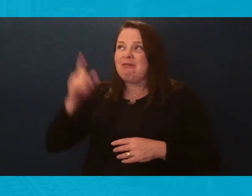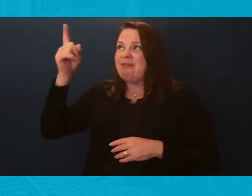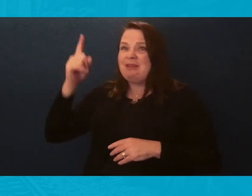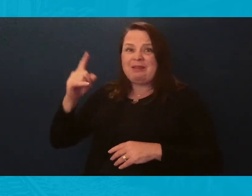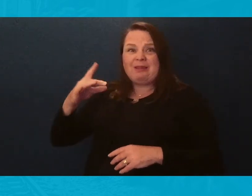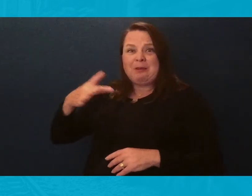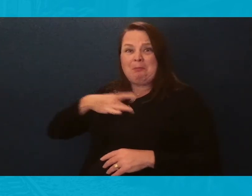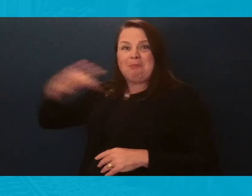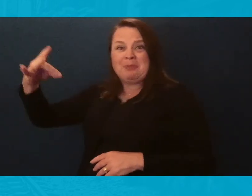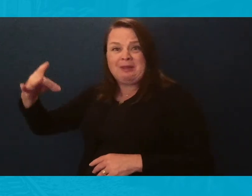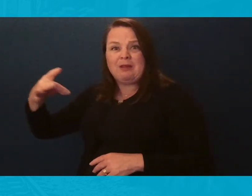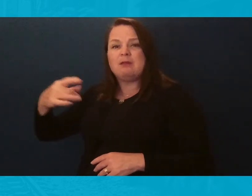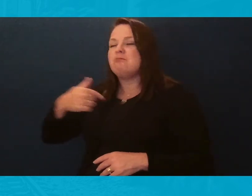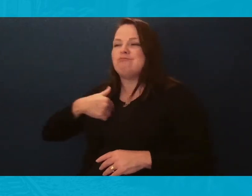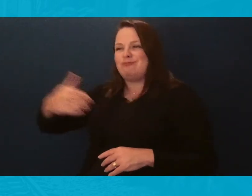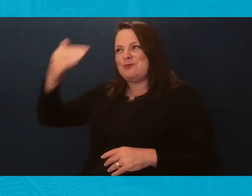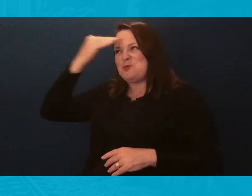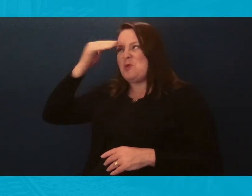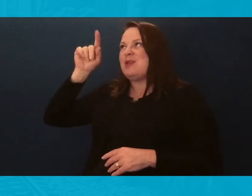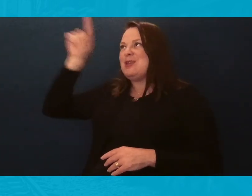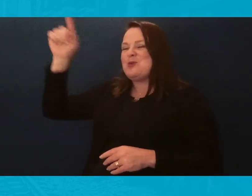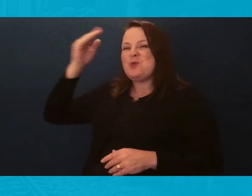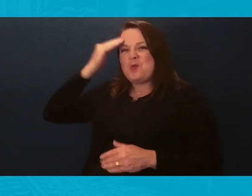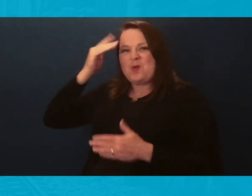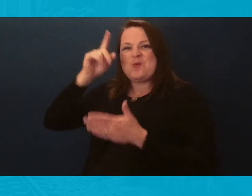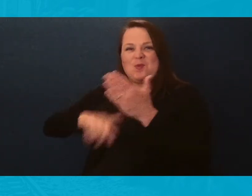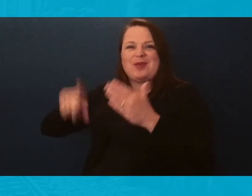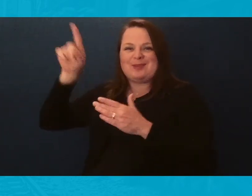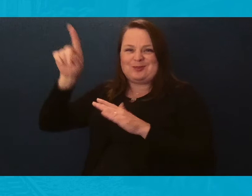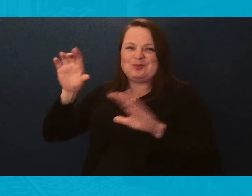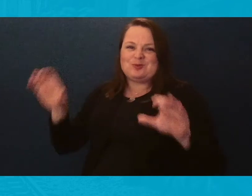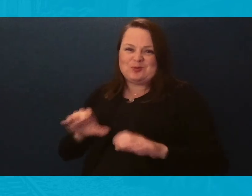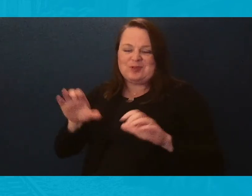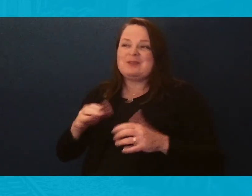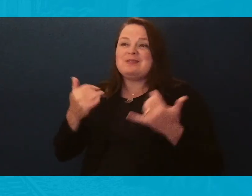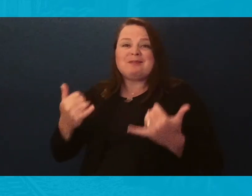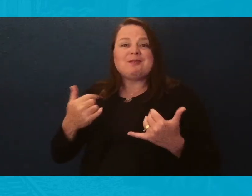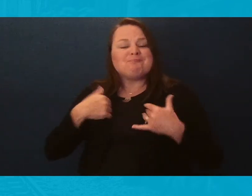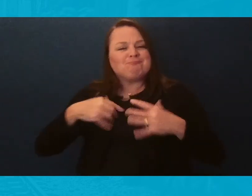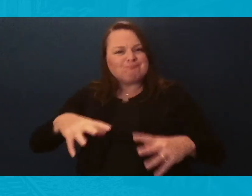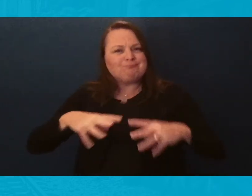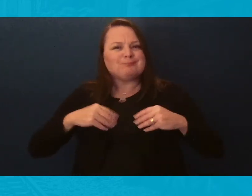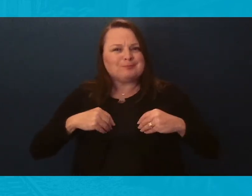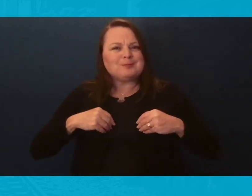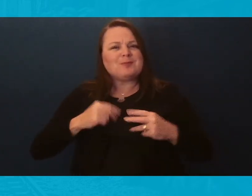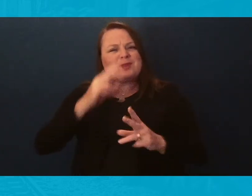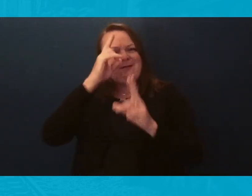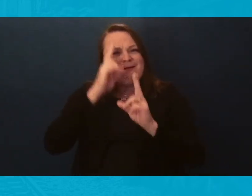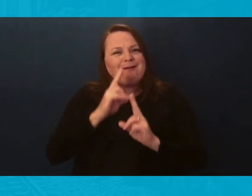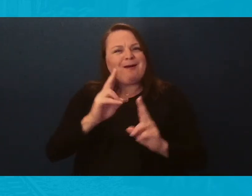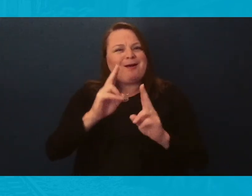the preparation and his selection, I know he knows what he's doing. And so I step into this with honor and humility